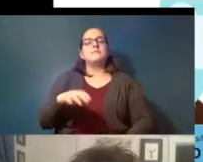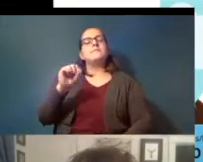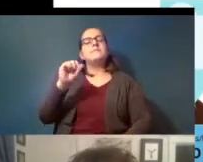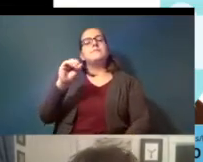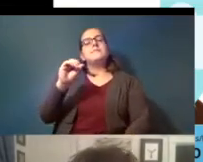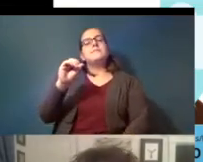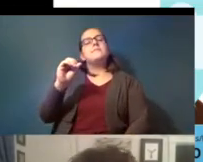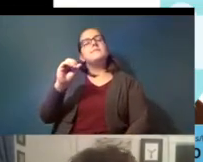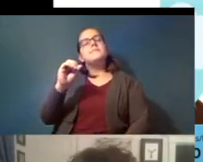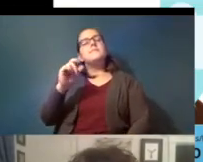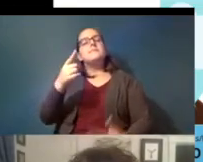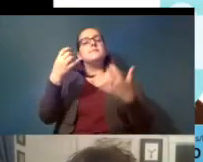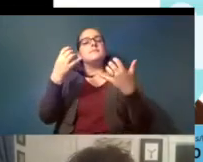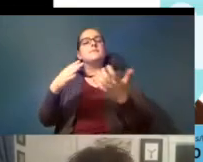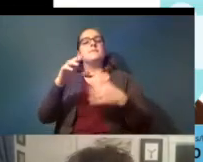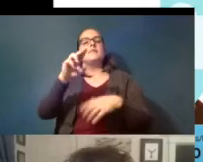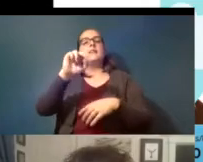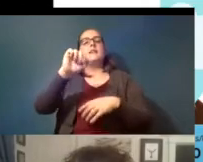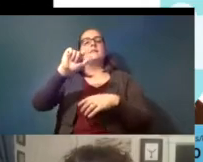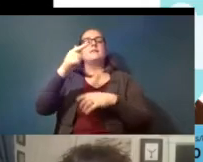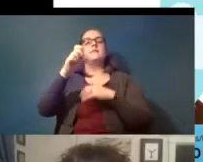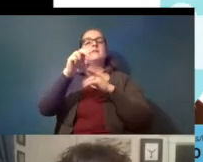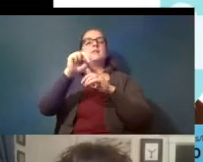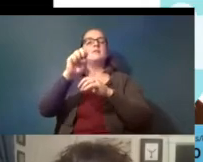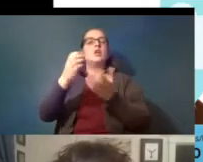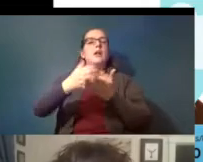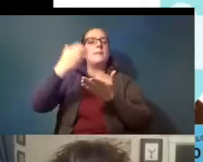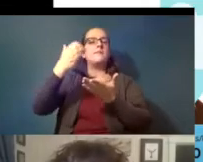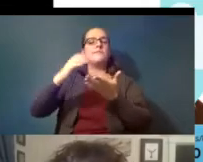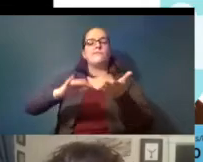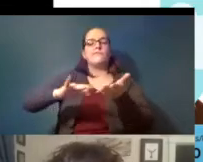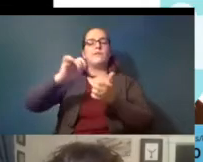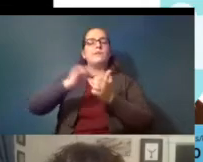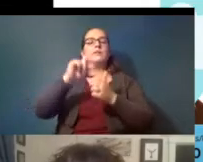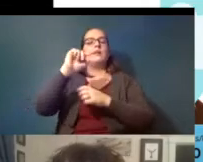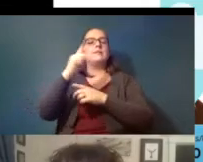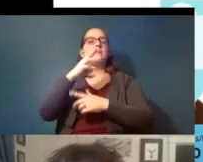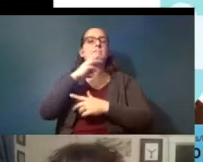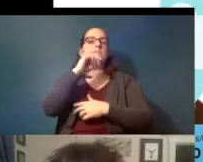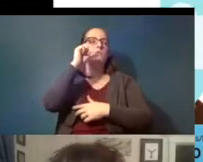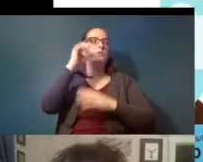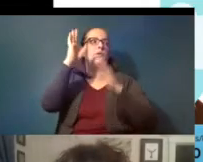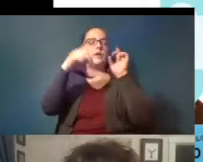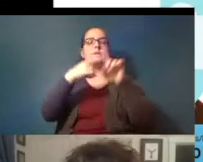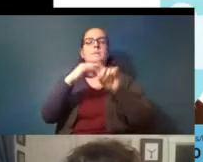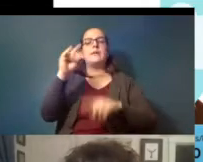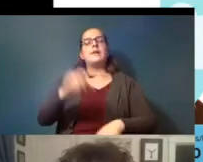your nalgene bottle and fill it with tap water and you won't have to worry about it